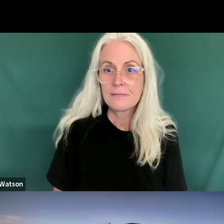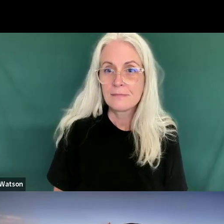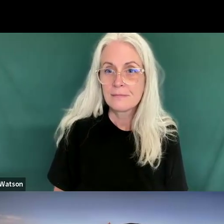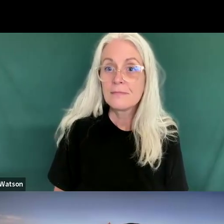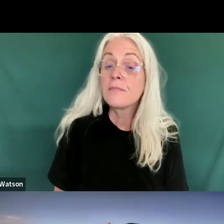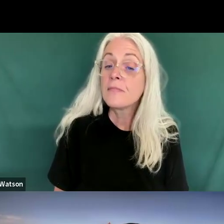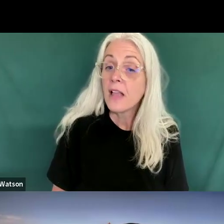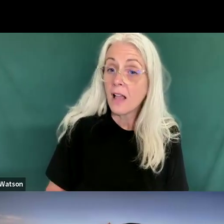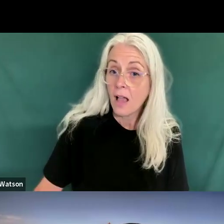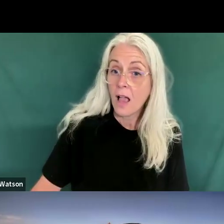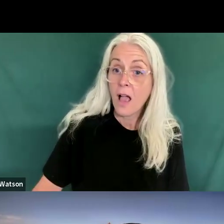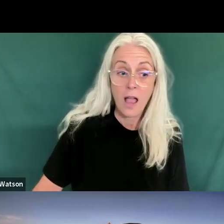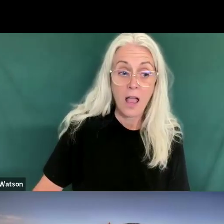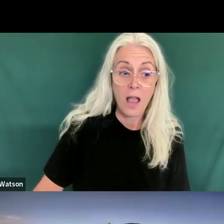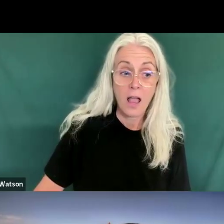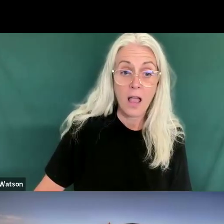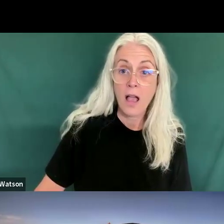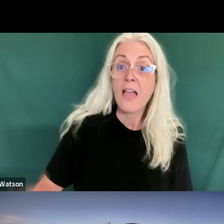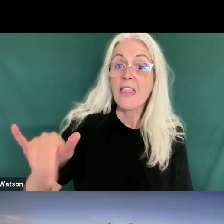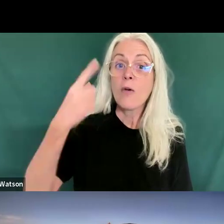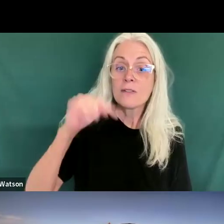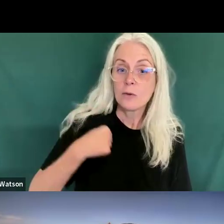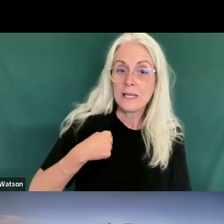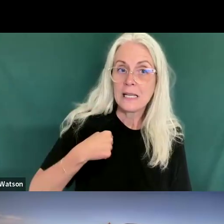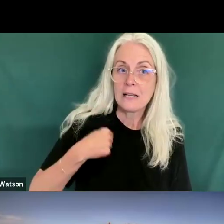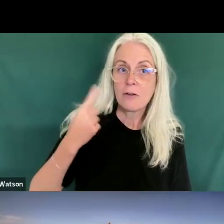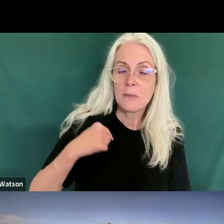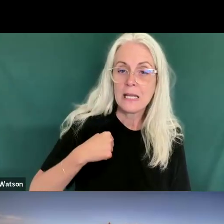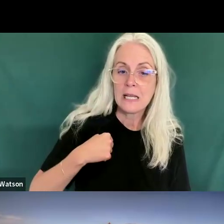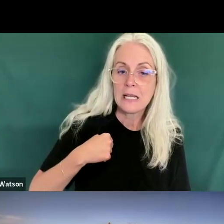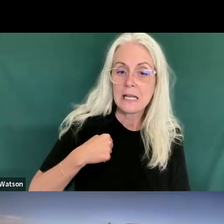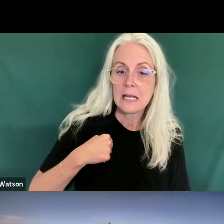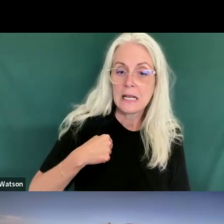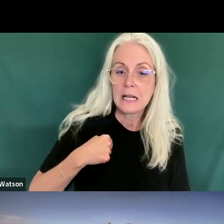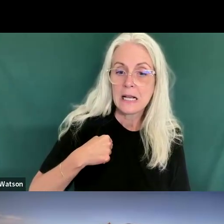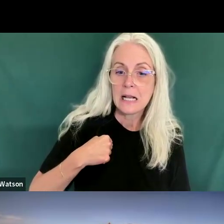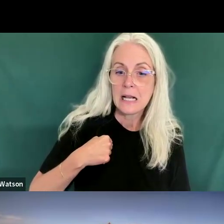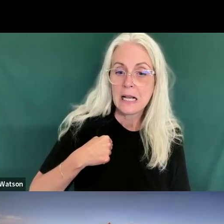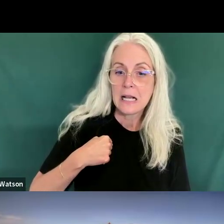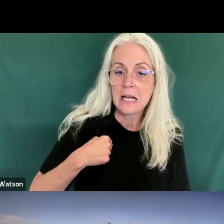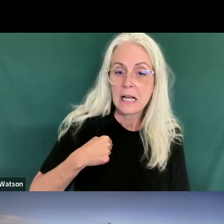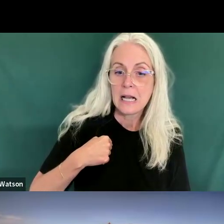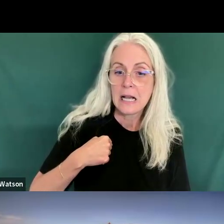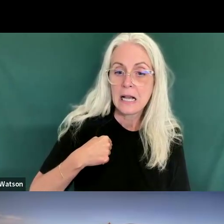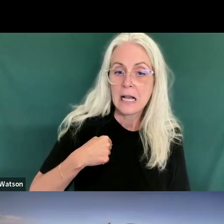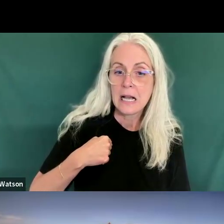So, I think that one's to me. So, so’ it, so there's a process for eligibility